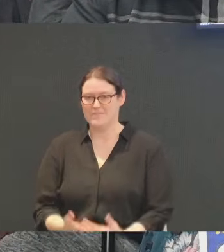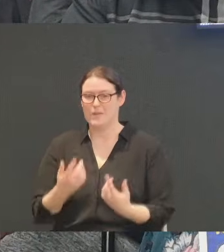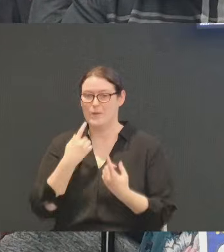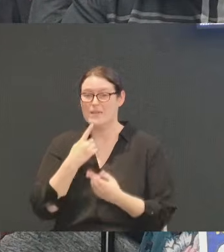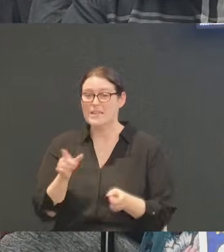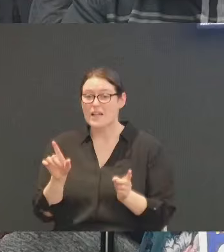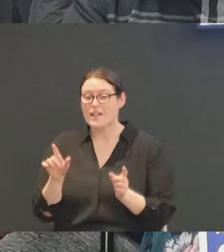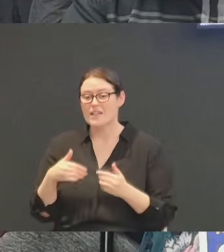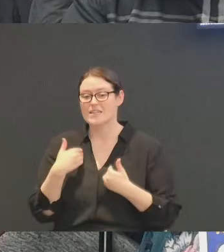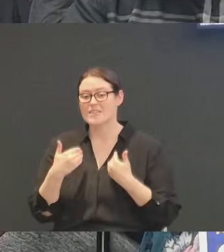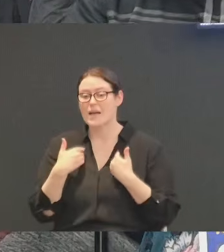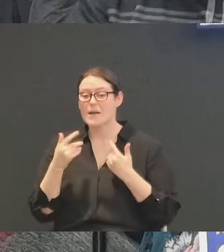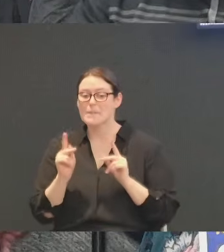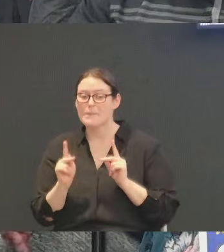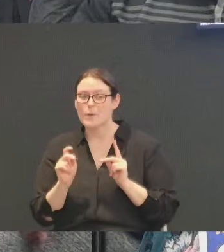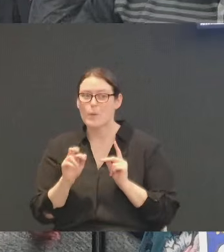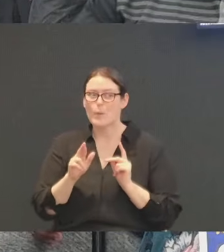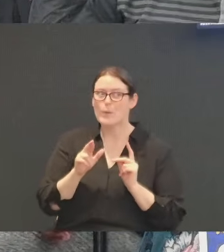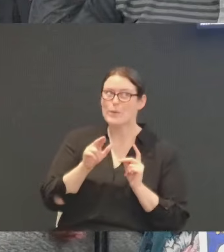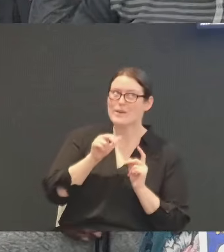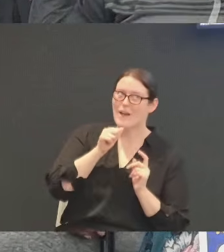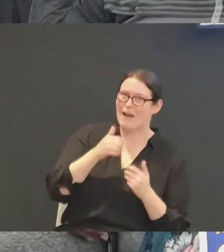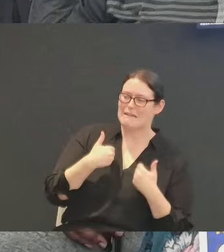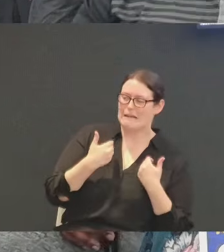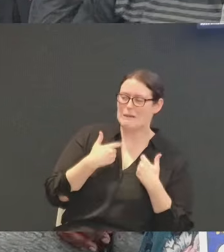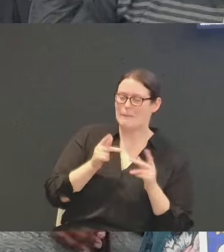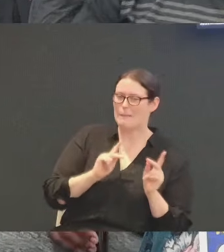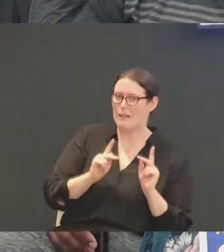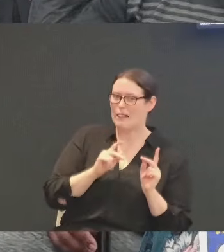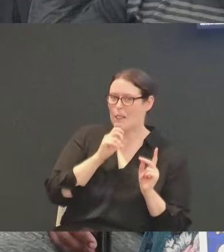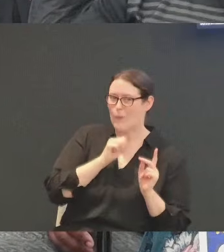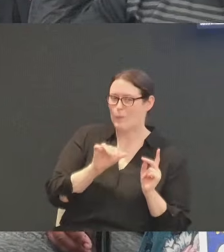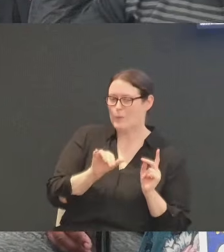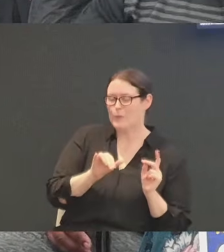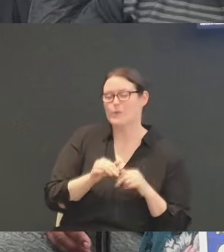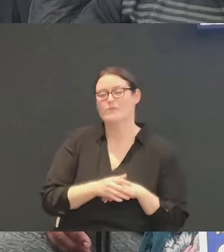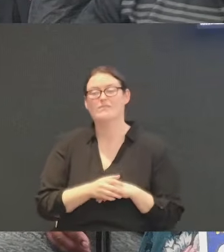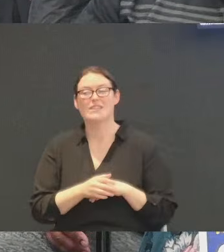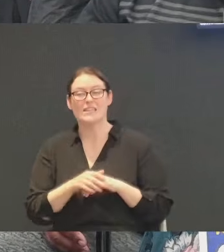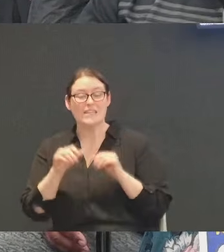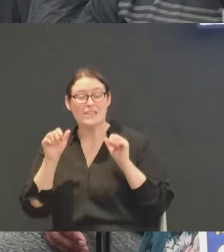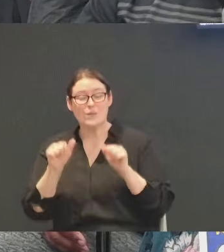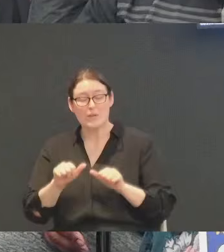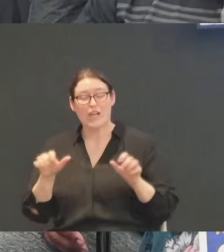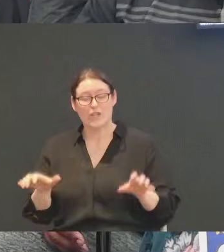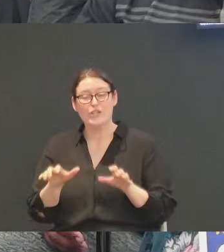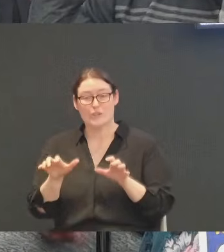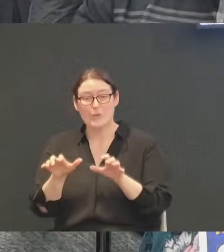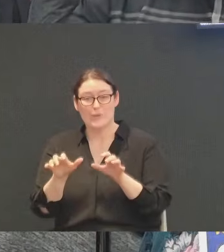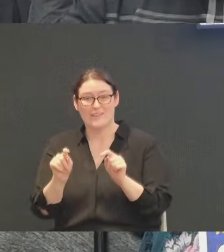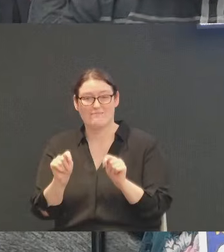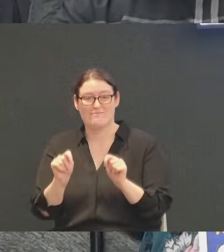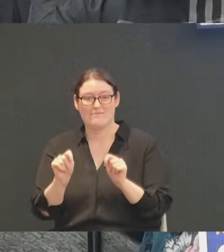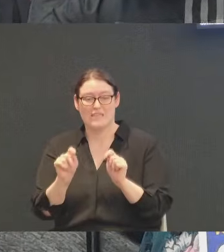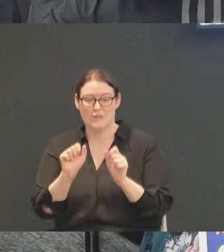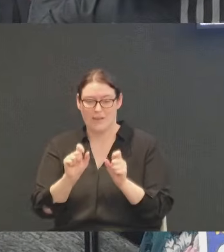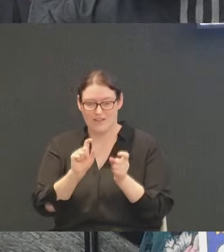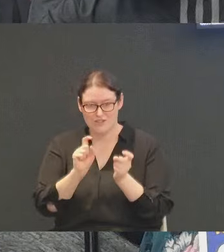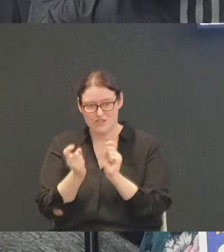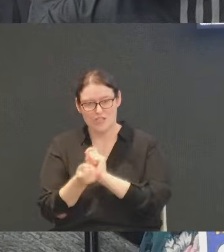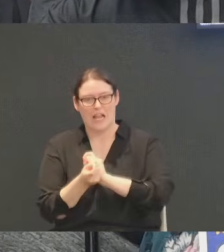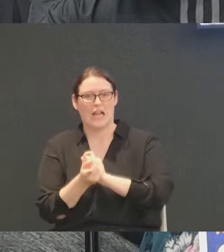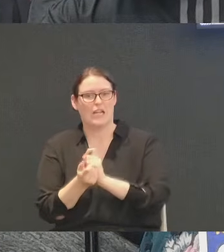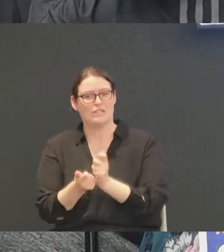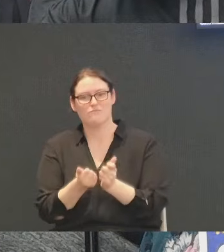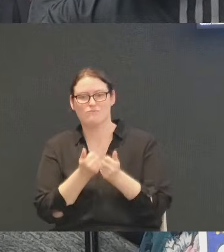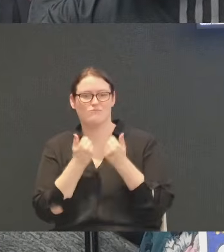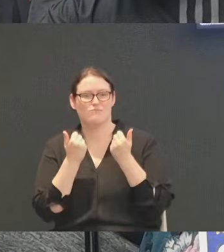young people, all the not so young people, you can do things, you can make changes for the better.